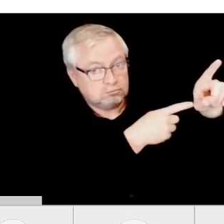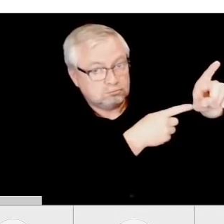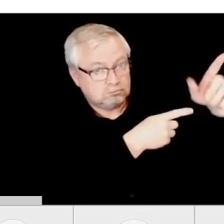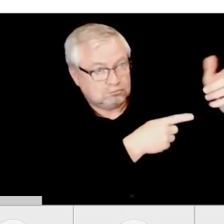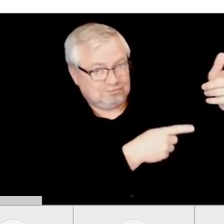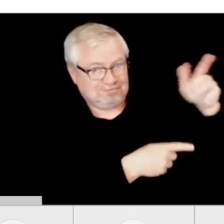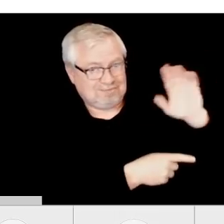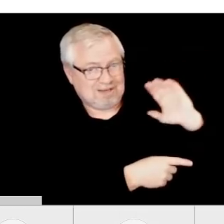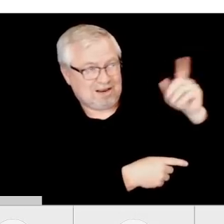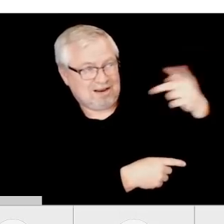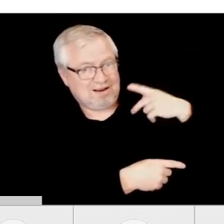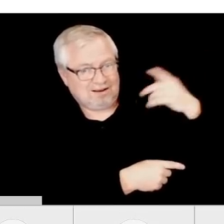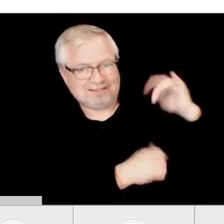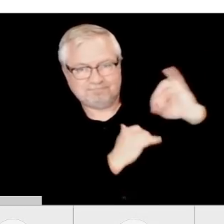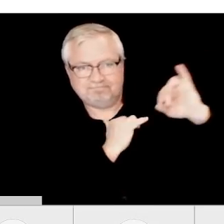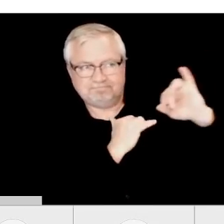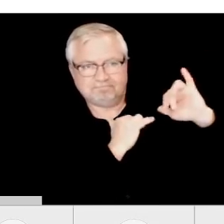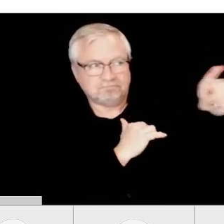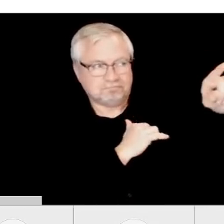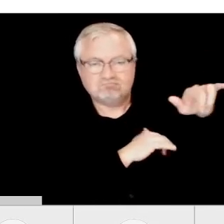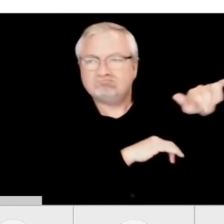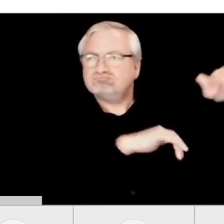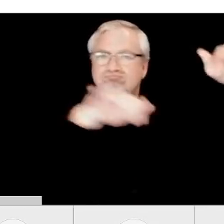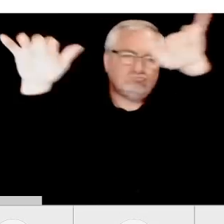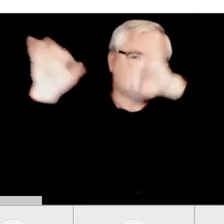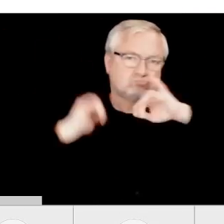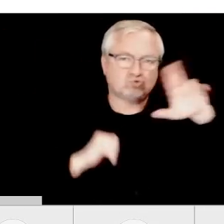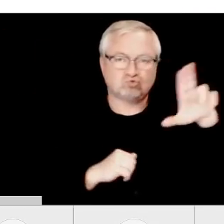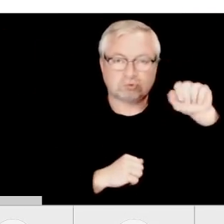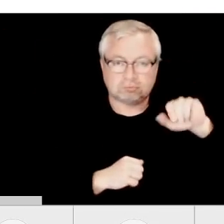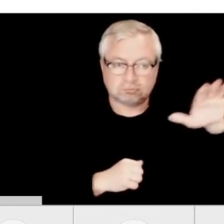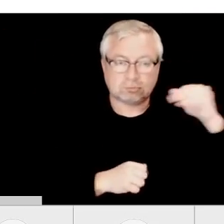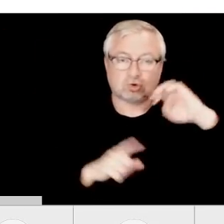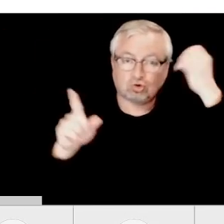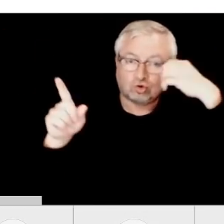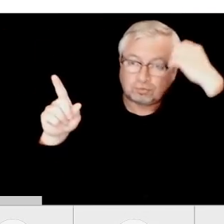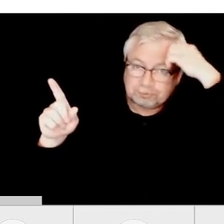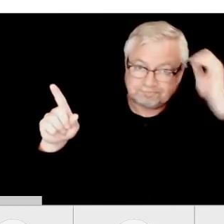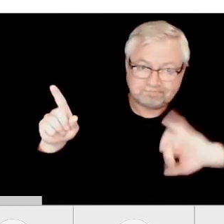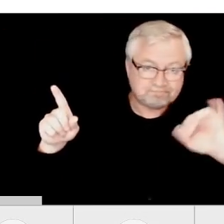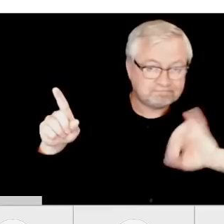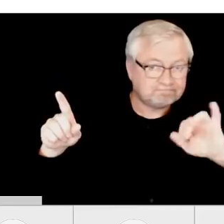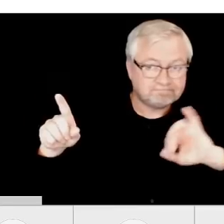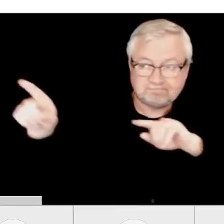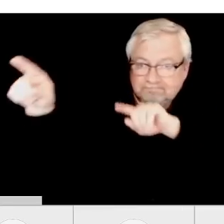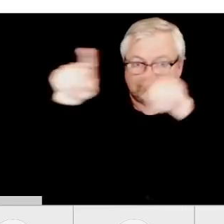the country and in Europe.